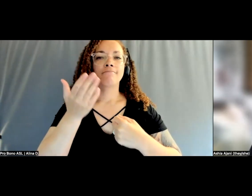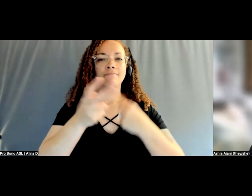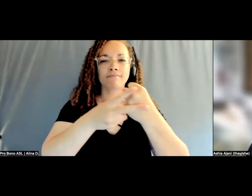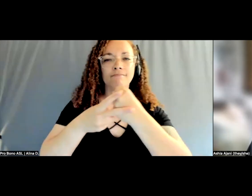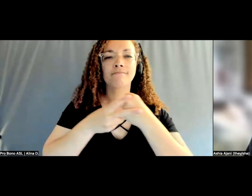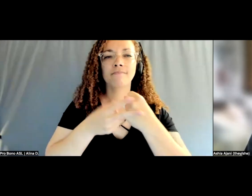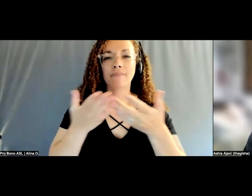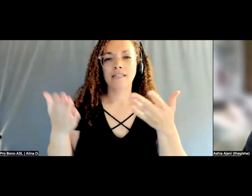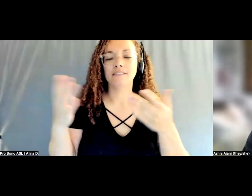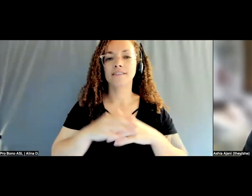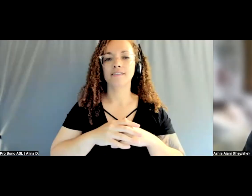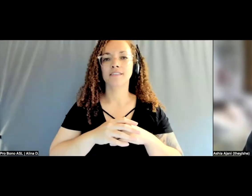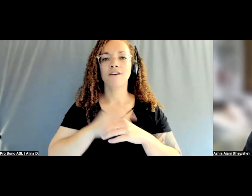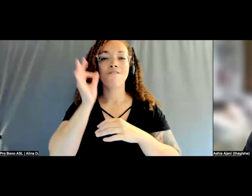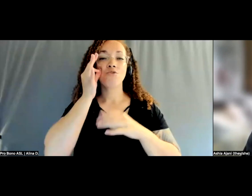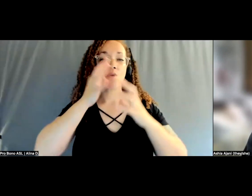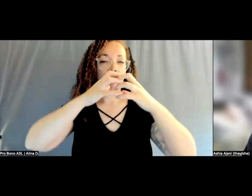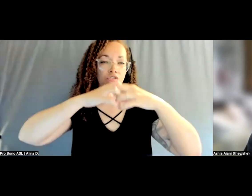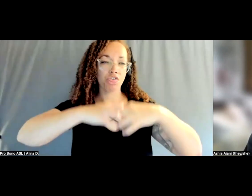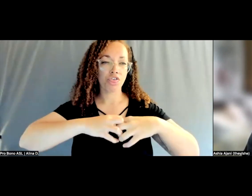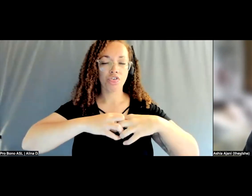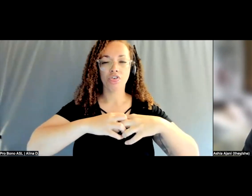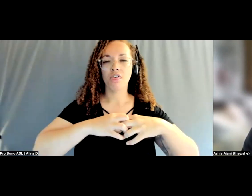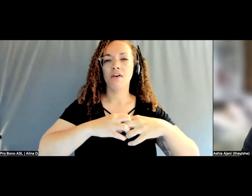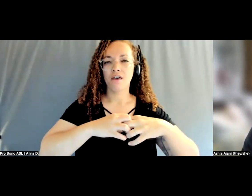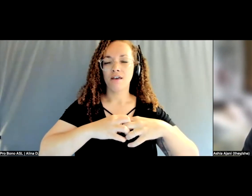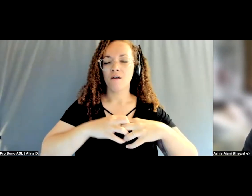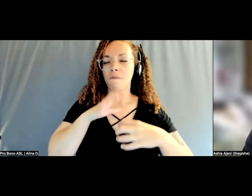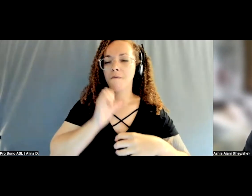collapsed fruit stuck to dehydrated lineages – what remains is diffusion.